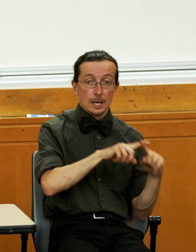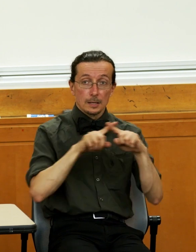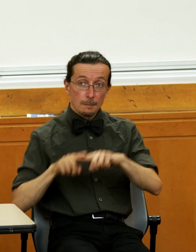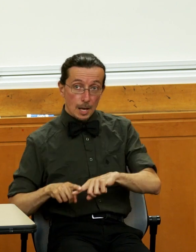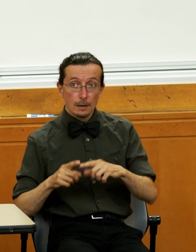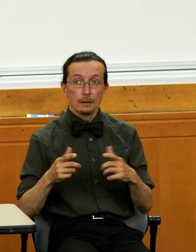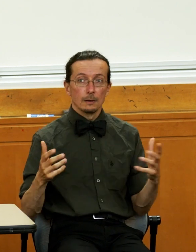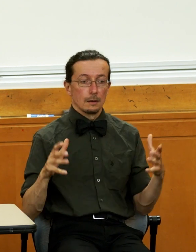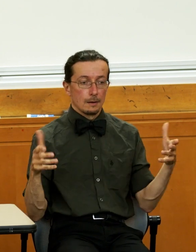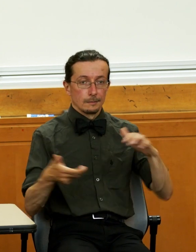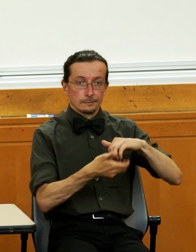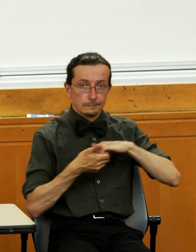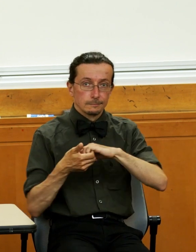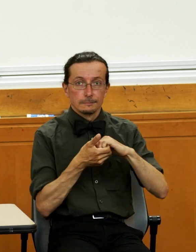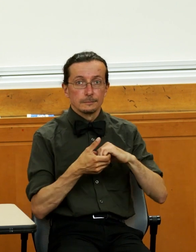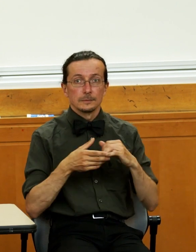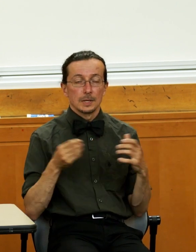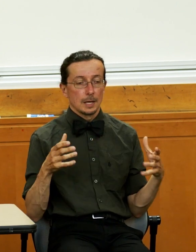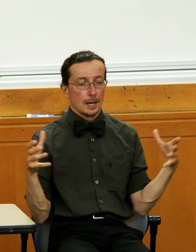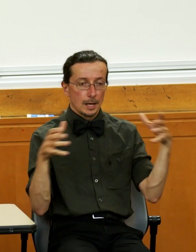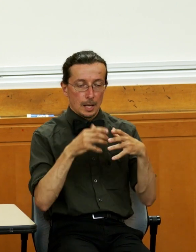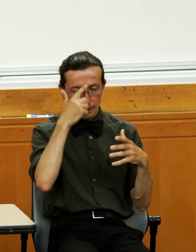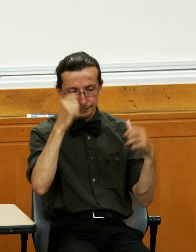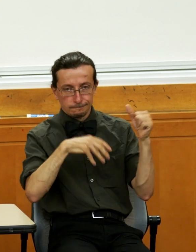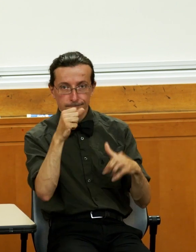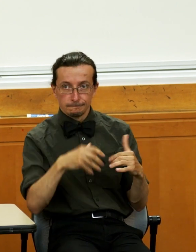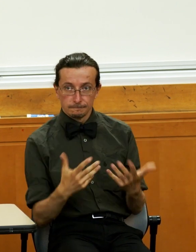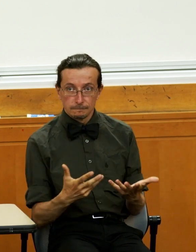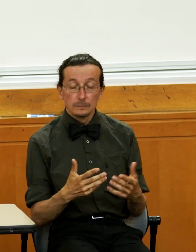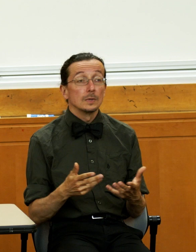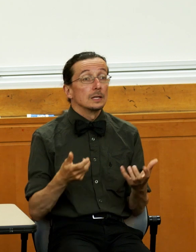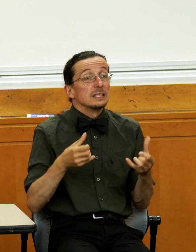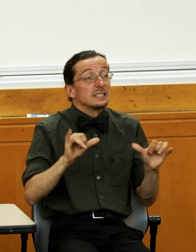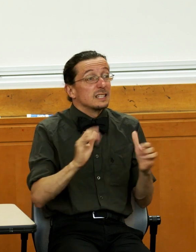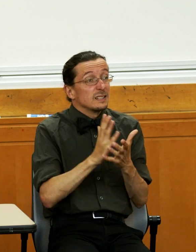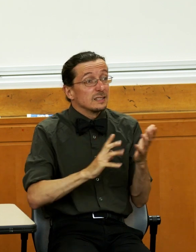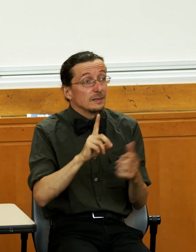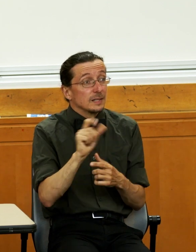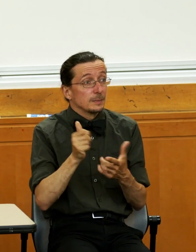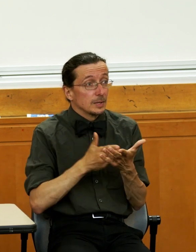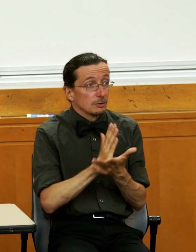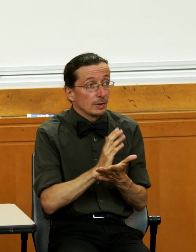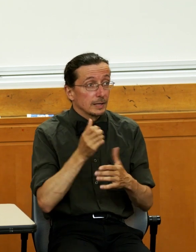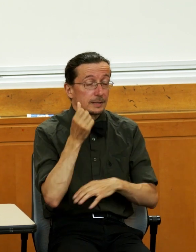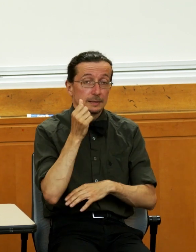and collective liberation. Nevertheless, some disability rights advocates, scholars,